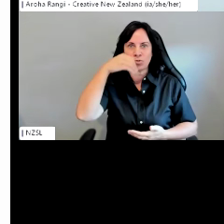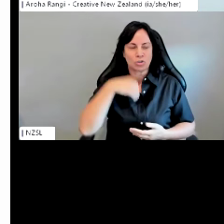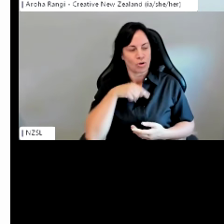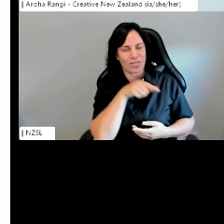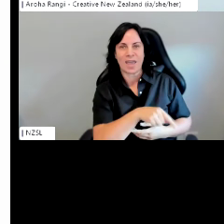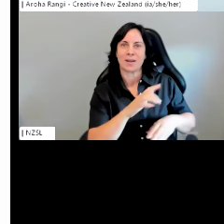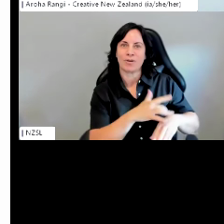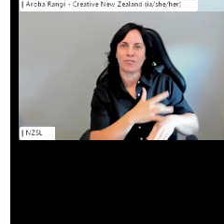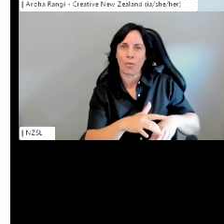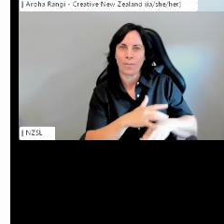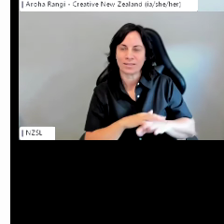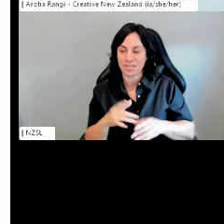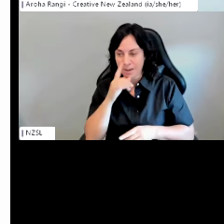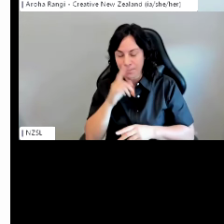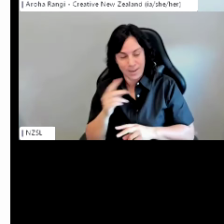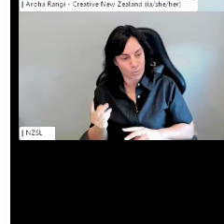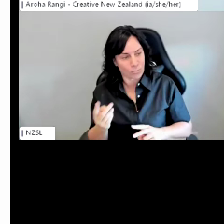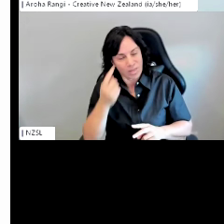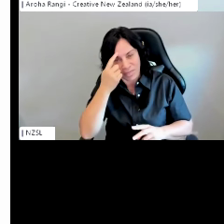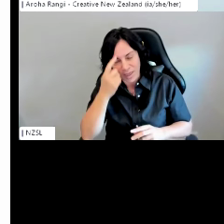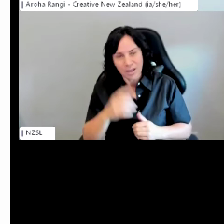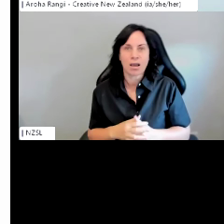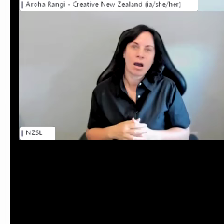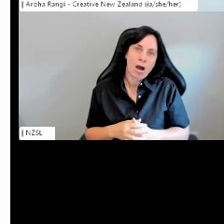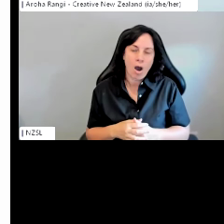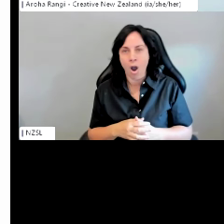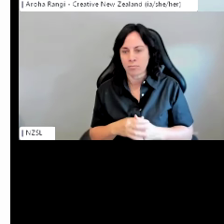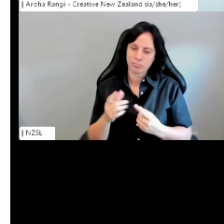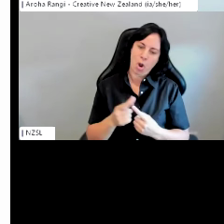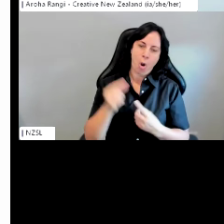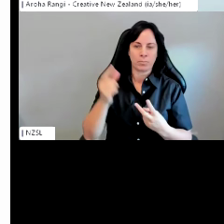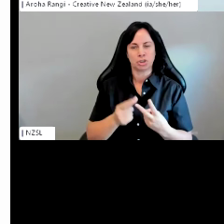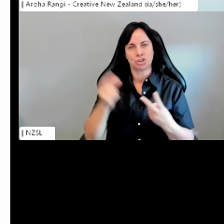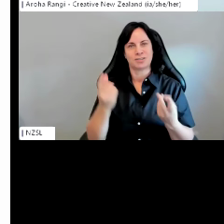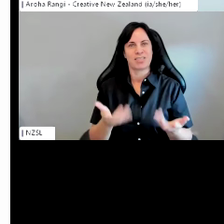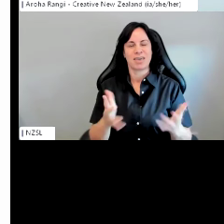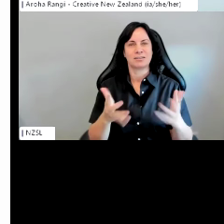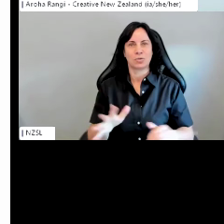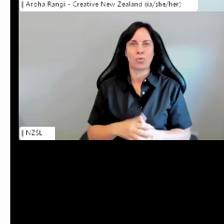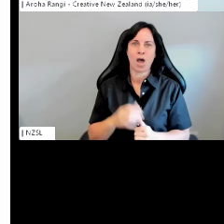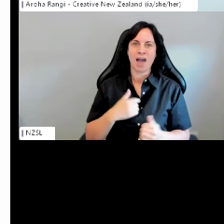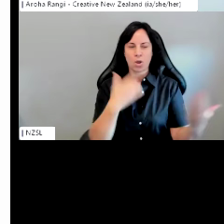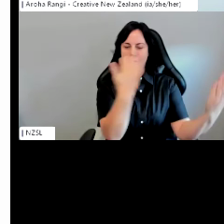so people then see it as being just an option on their long list and then they're um as I was